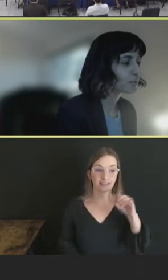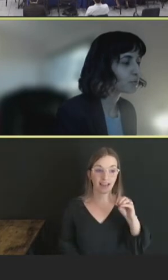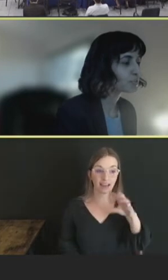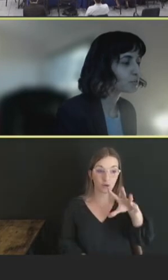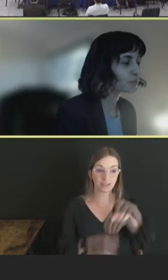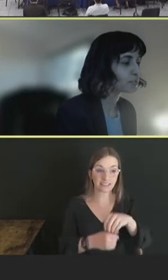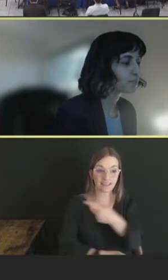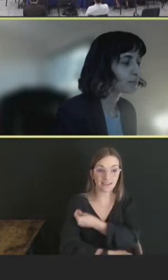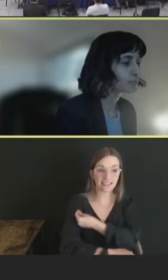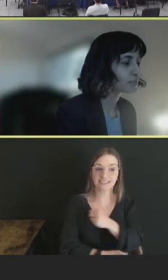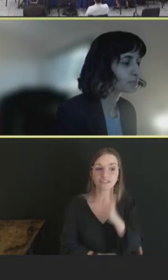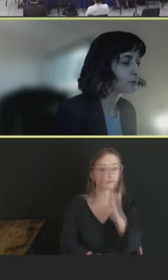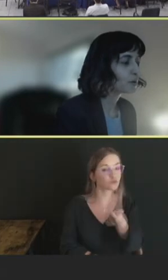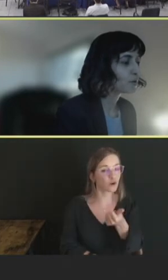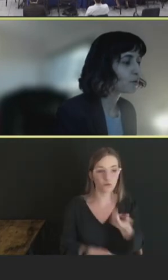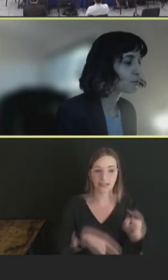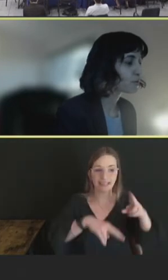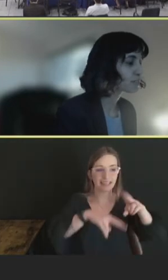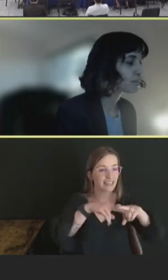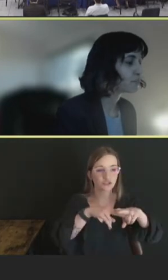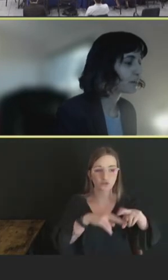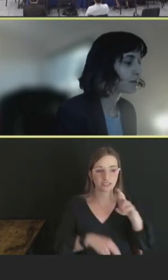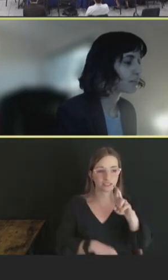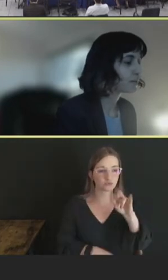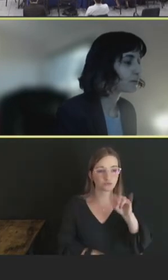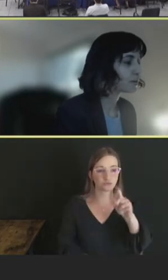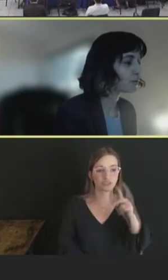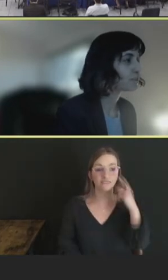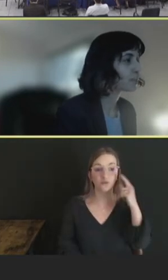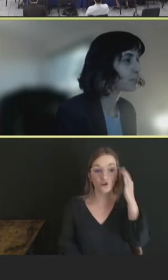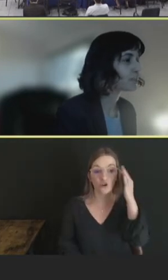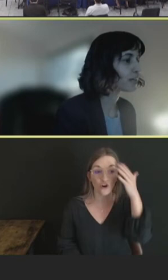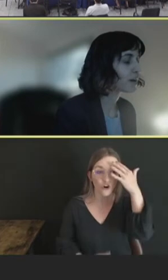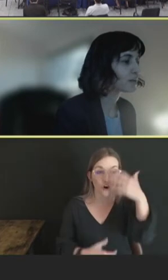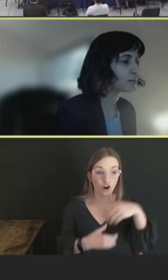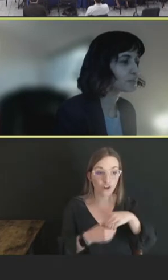not increase the risk of autism or the risk of many other neurodevelopmental outcomes.